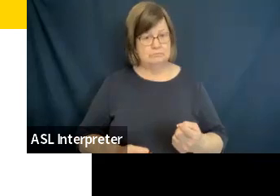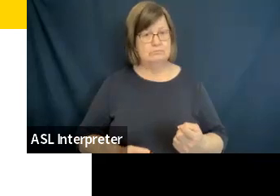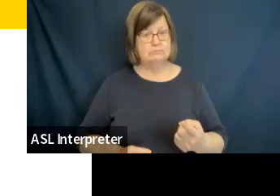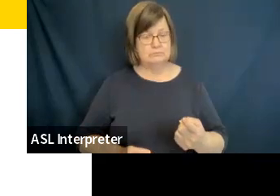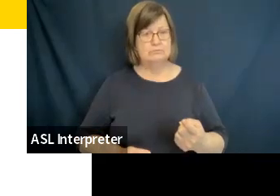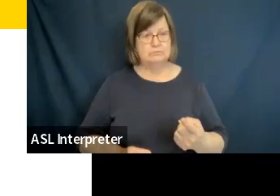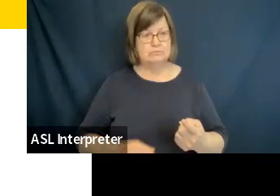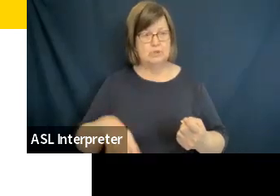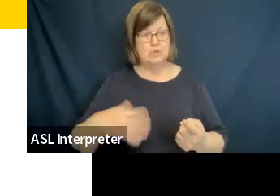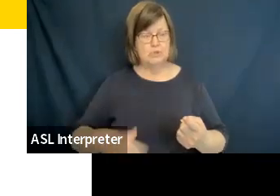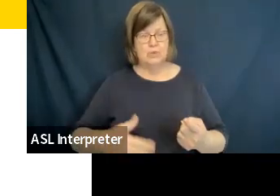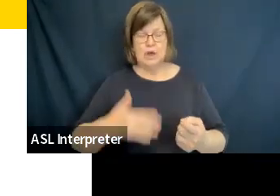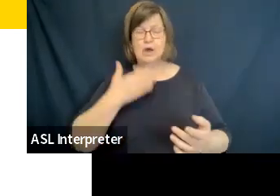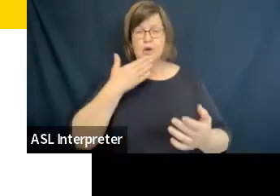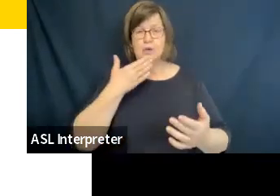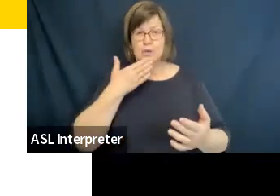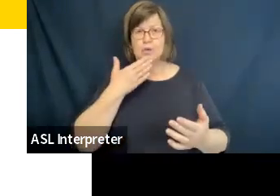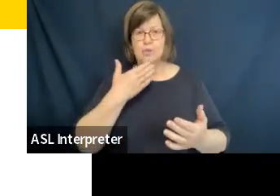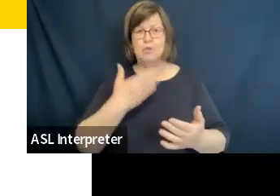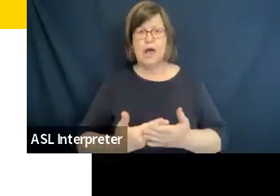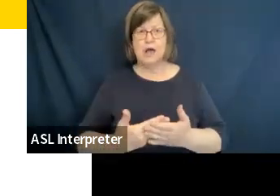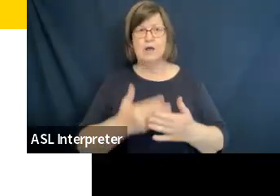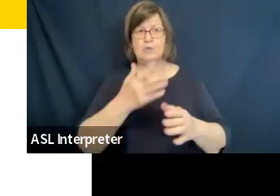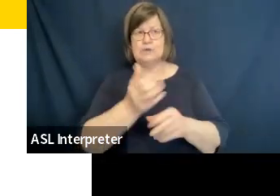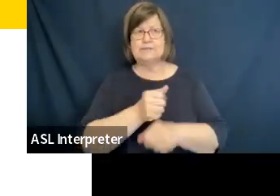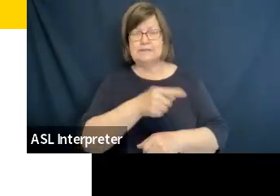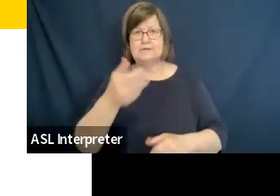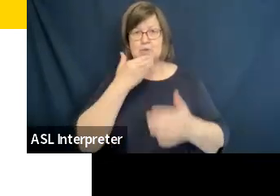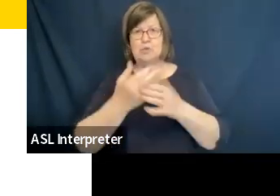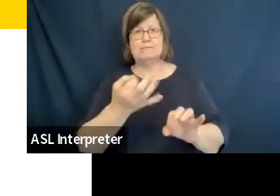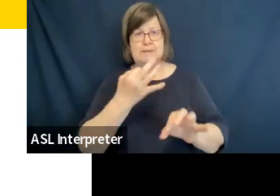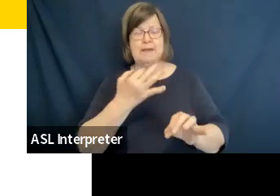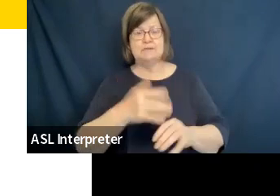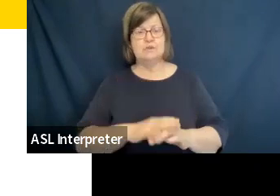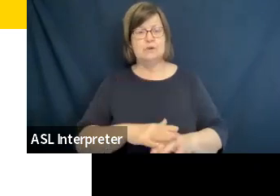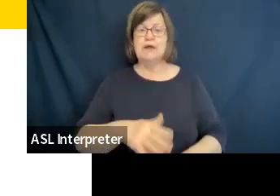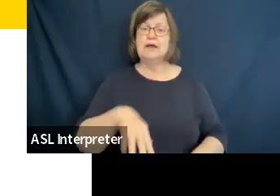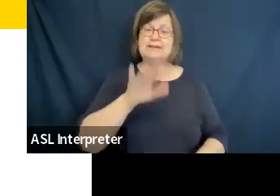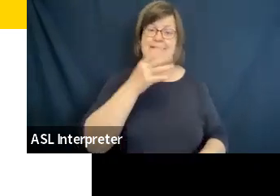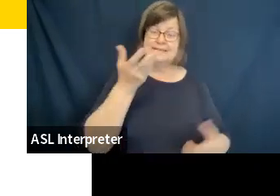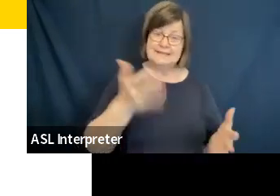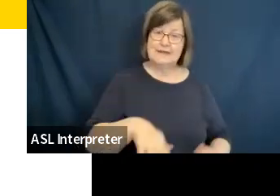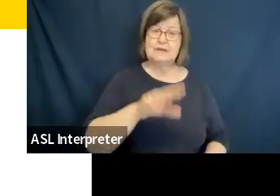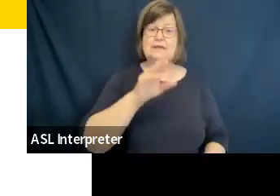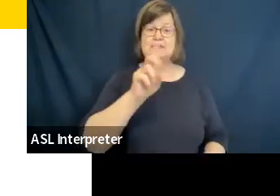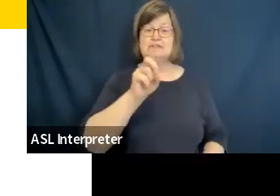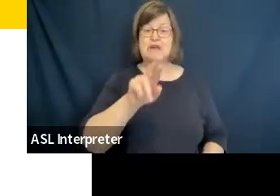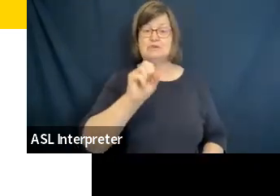I feel, well received. Having said that, Dr. Silverman and Dr. Rhoads, any response?